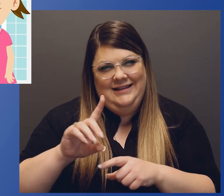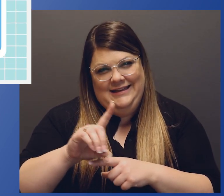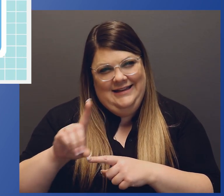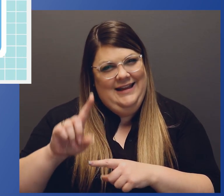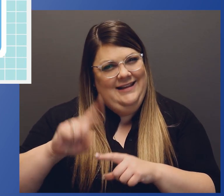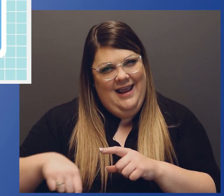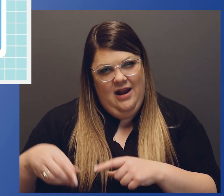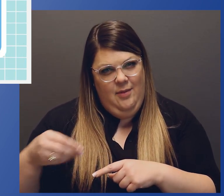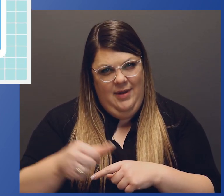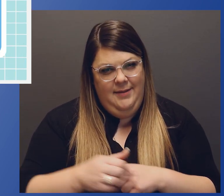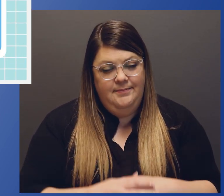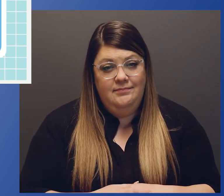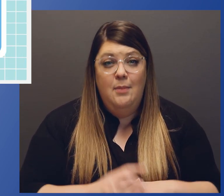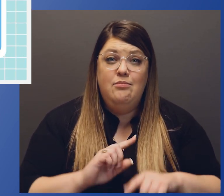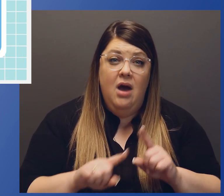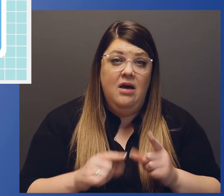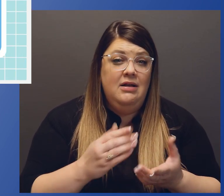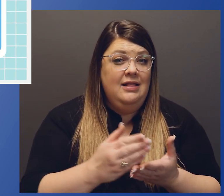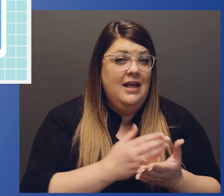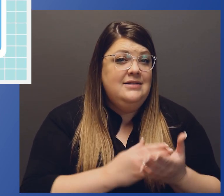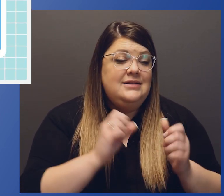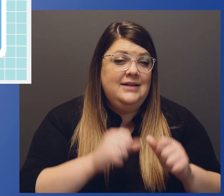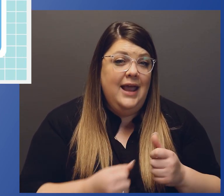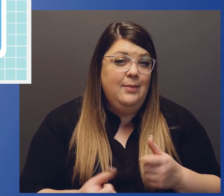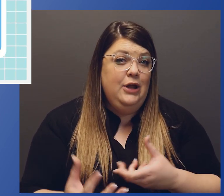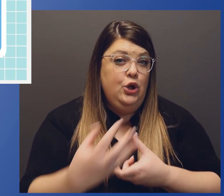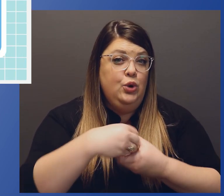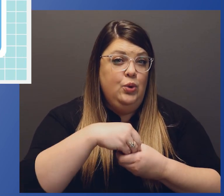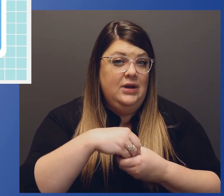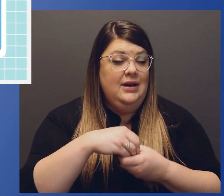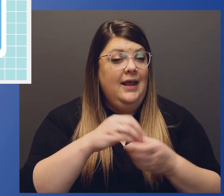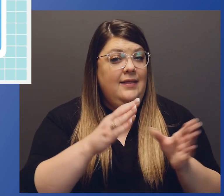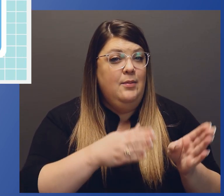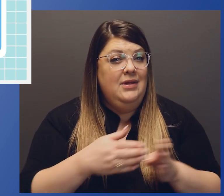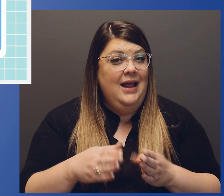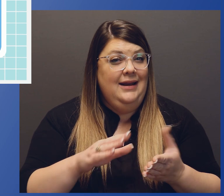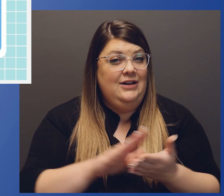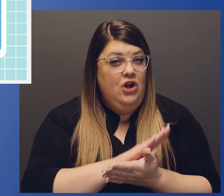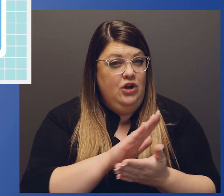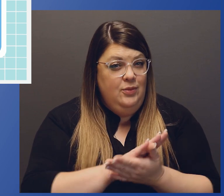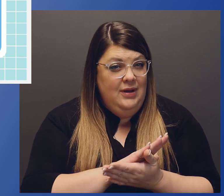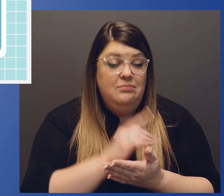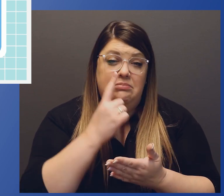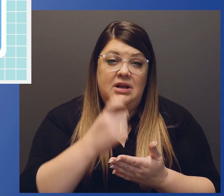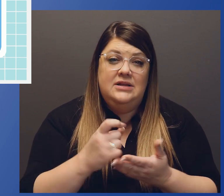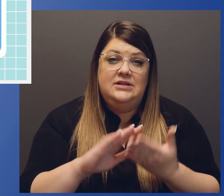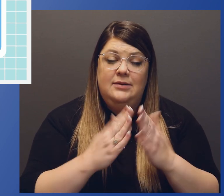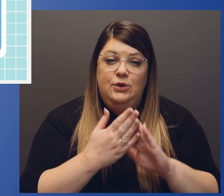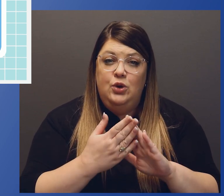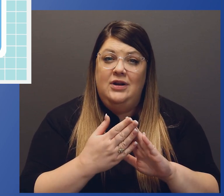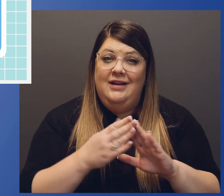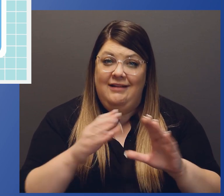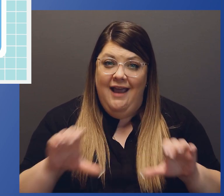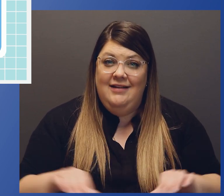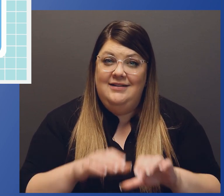in the planning document, since it is a community activity in which the member participates. The member or member's legal guardian